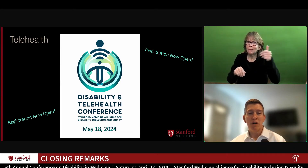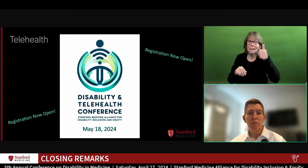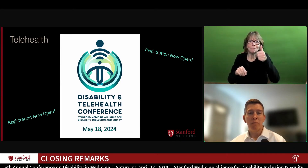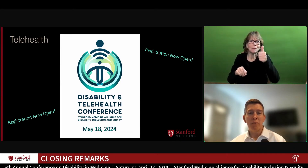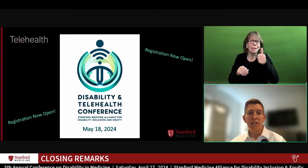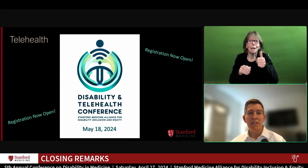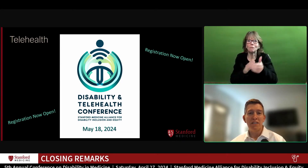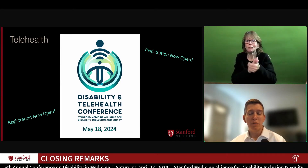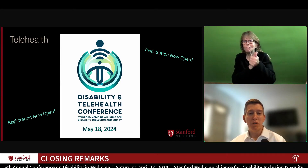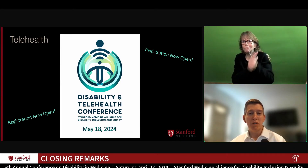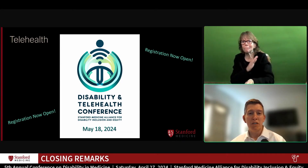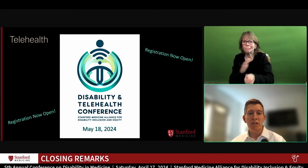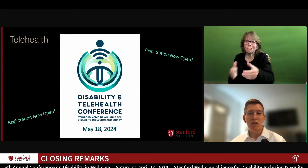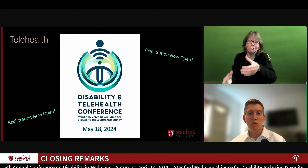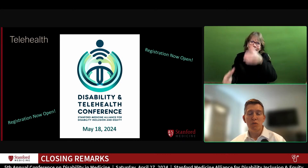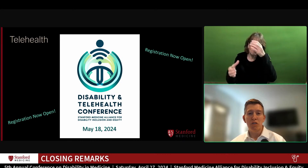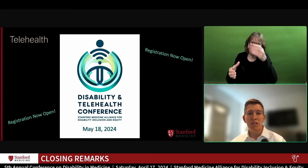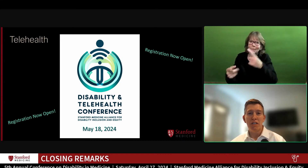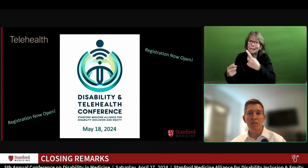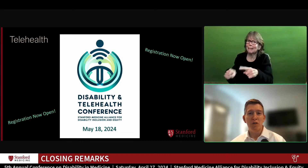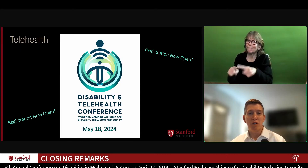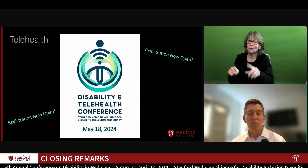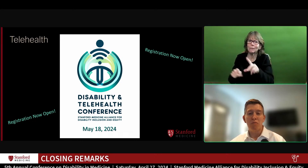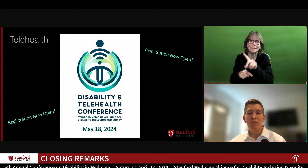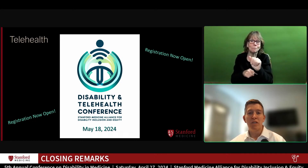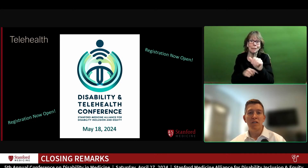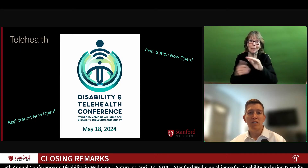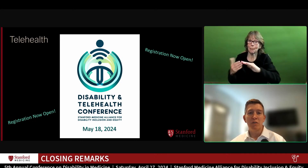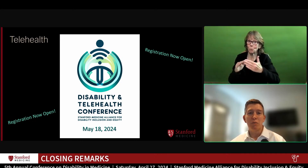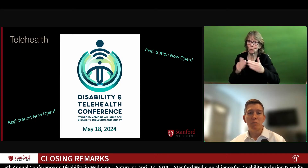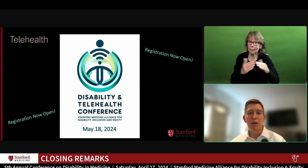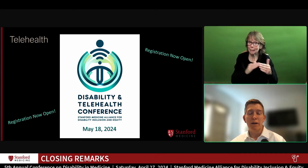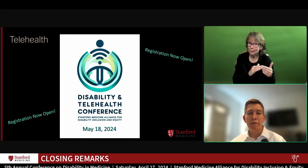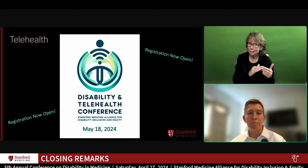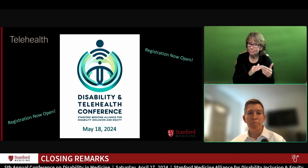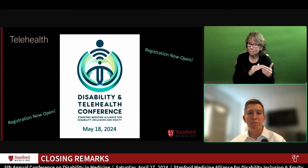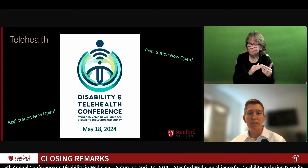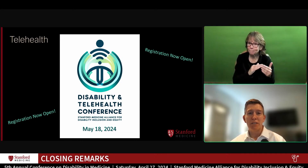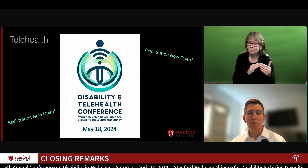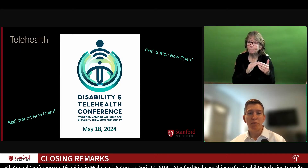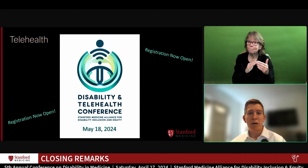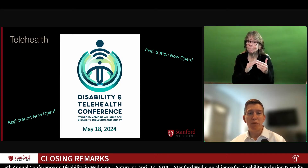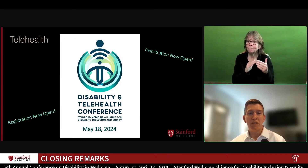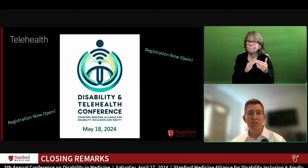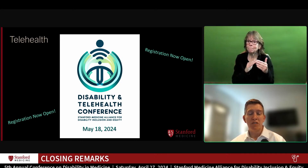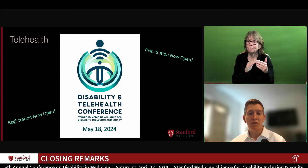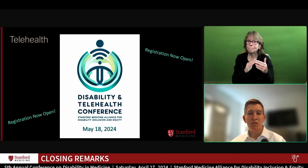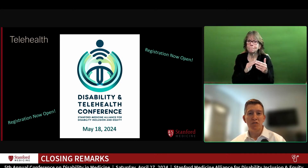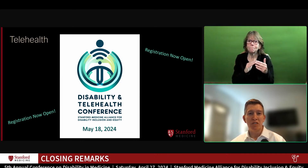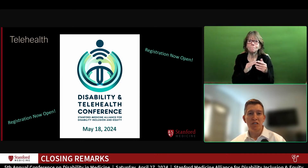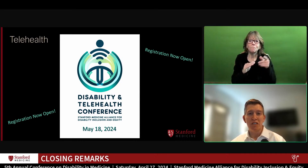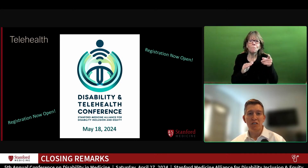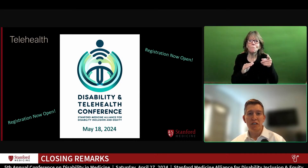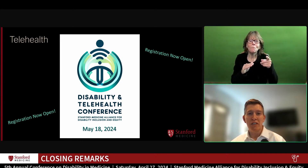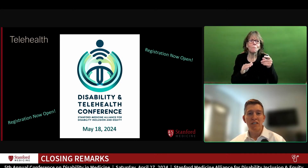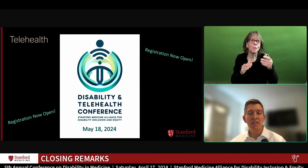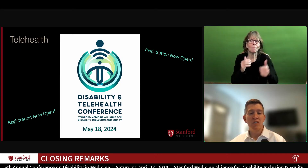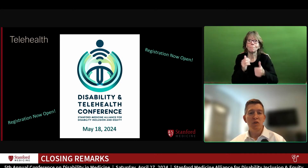from many disability communities from the top institutions in the country.